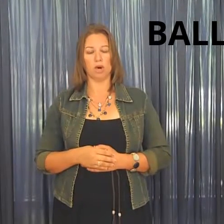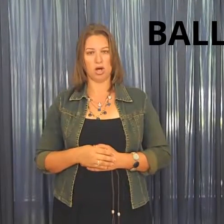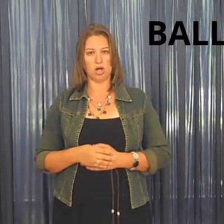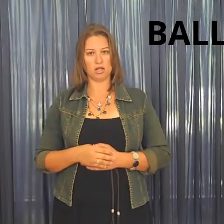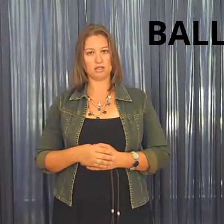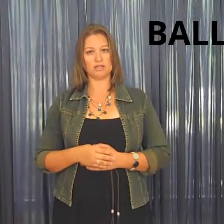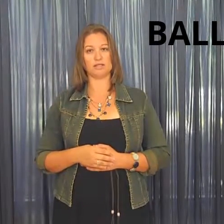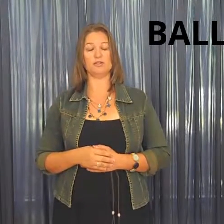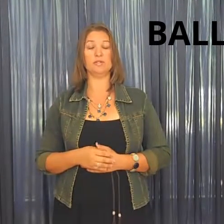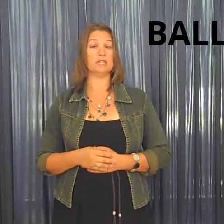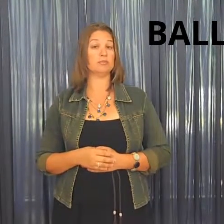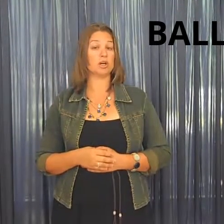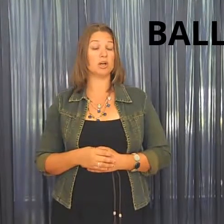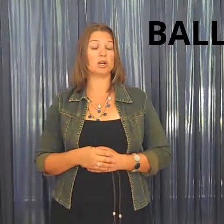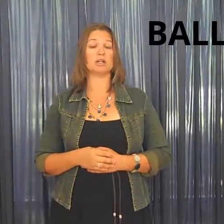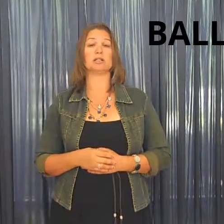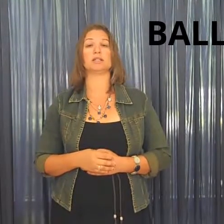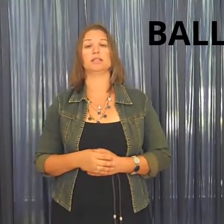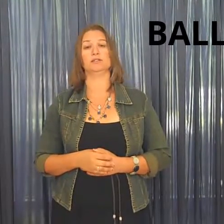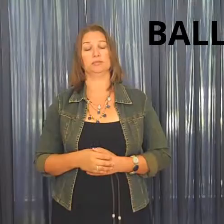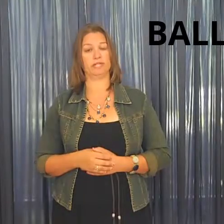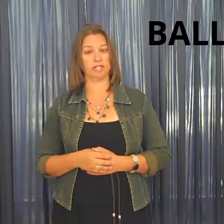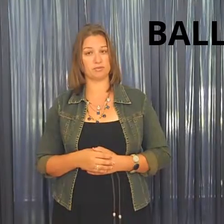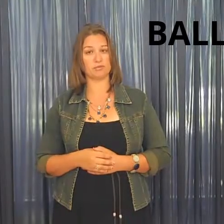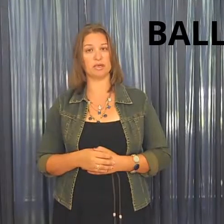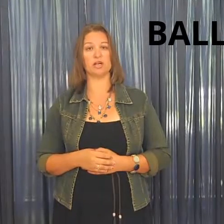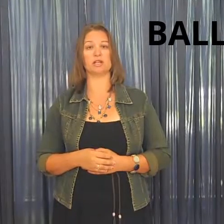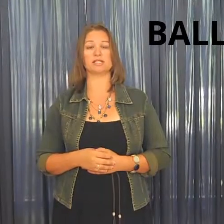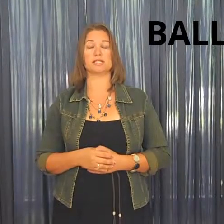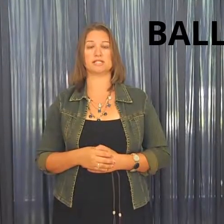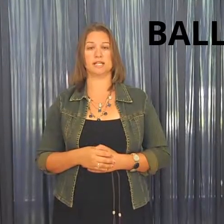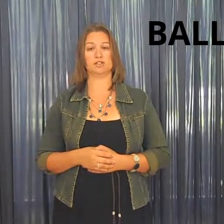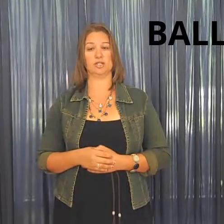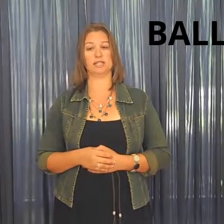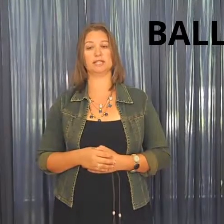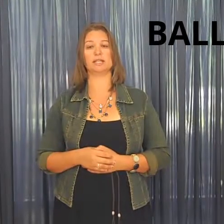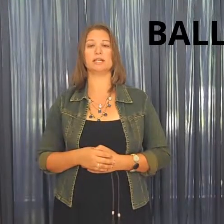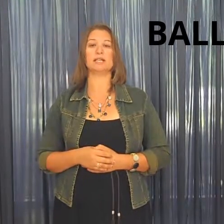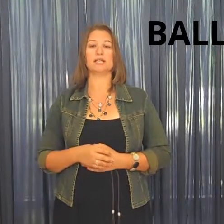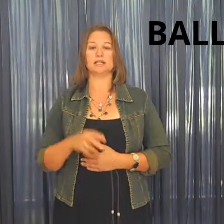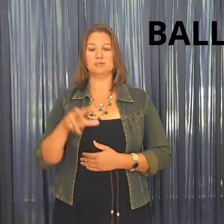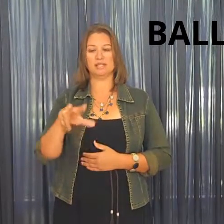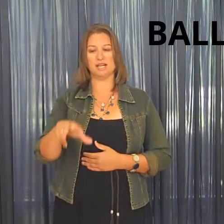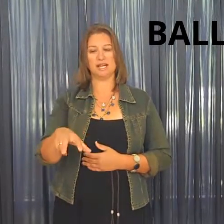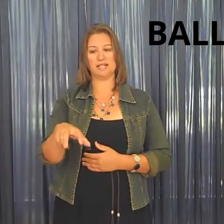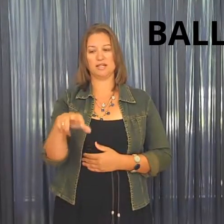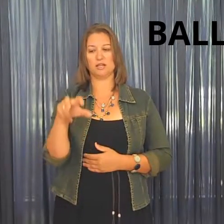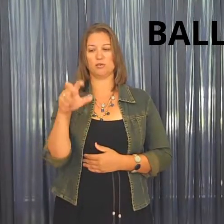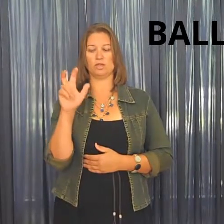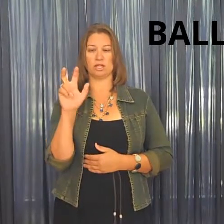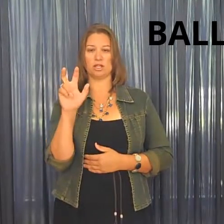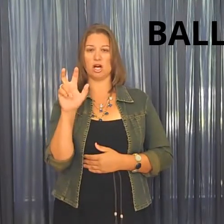"Ball" if you need a ball, if you are picking up the balls, etc., can be done with a claw